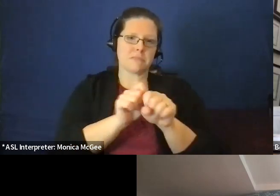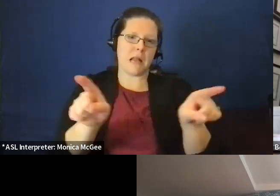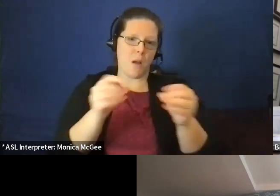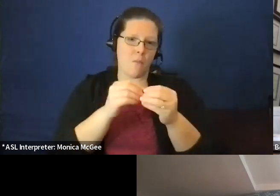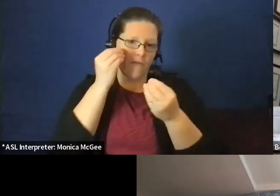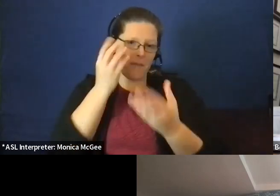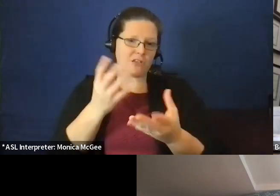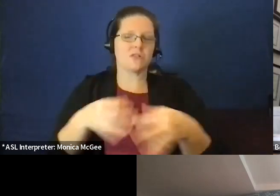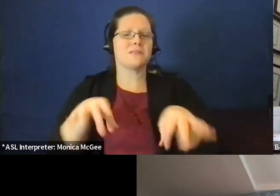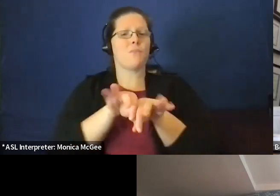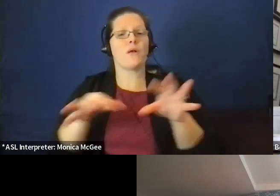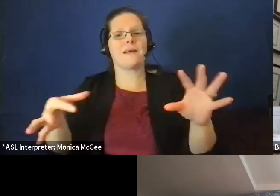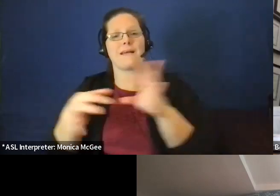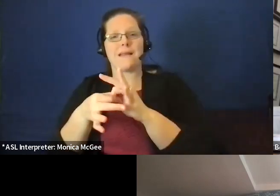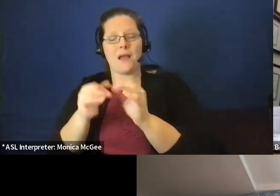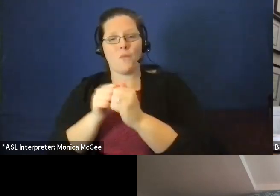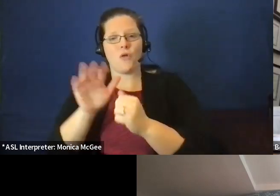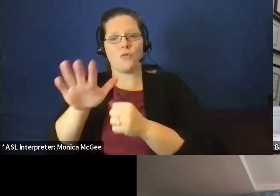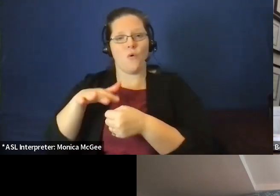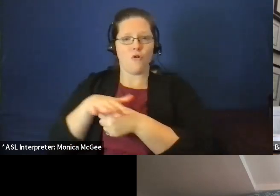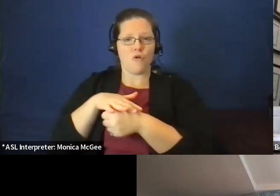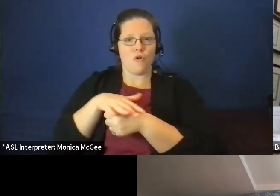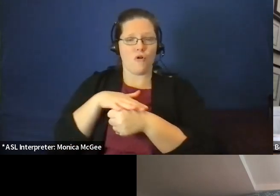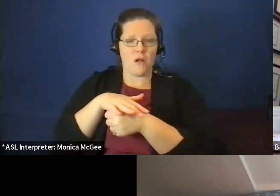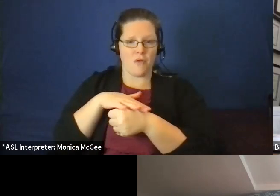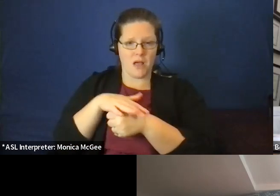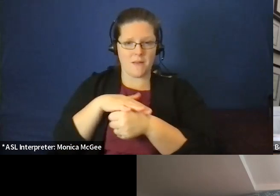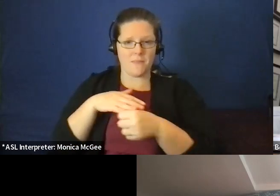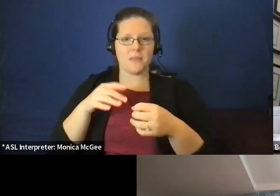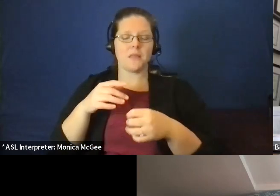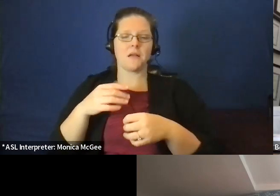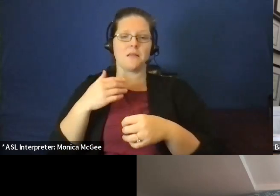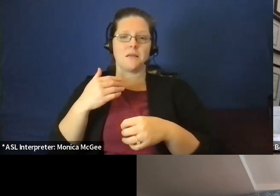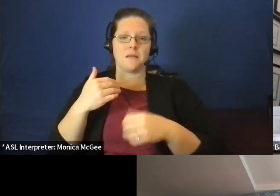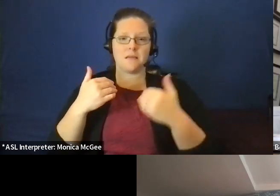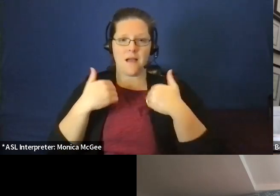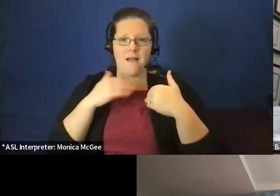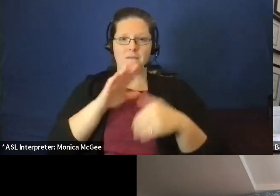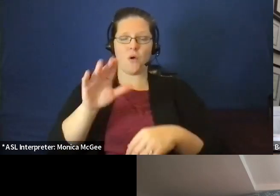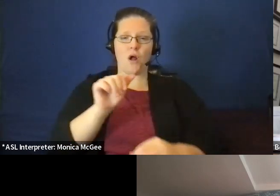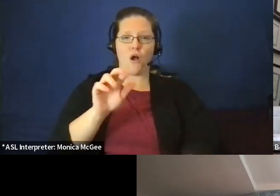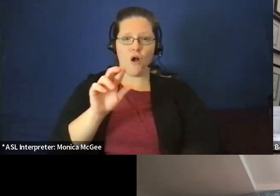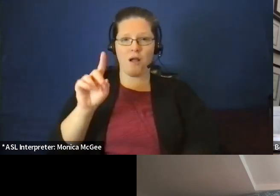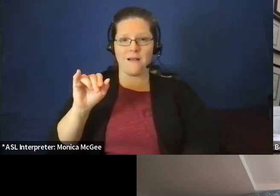contacts if we have more interested in learning the technologies and